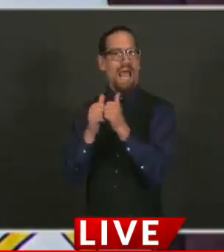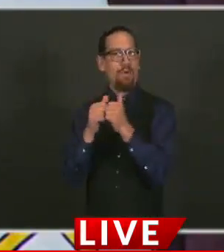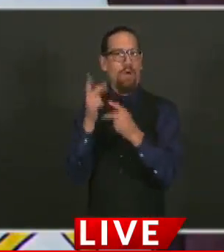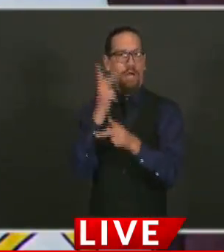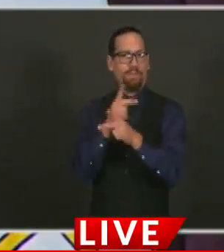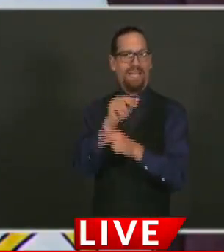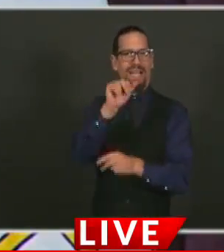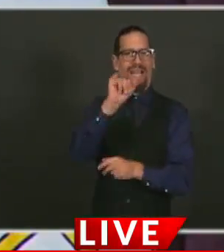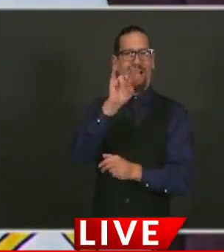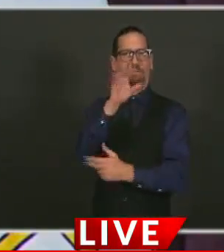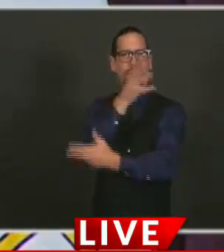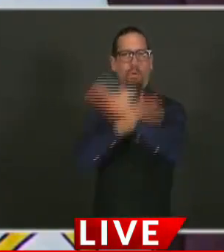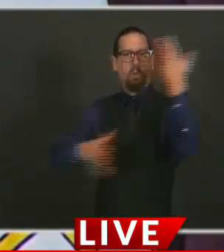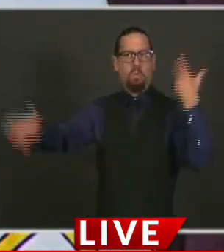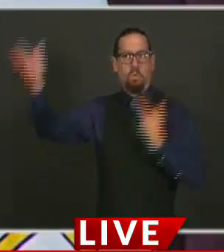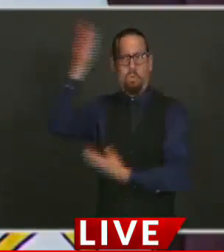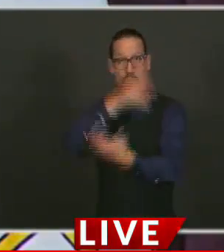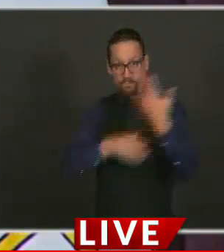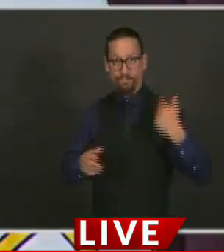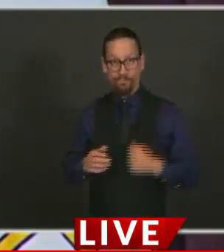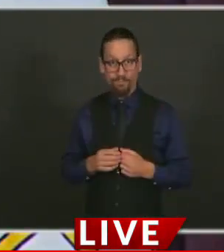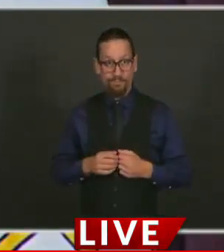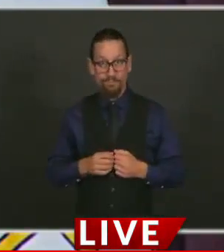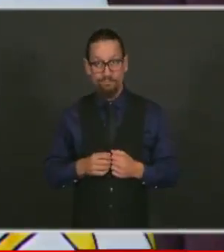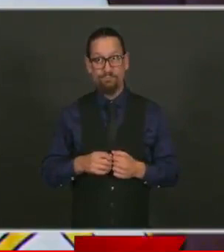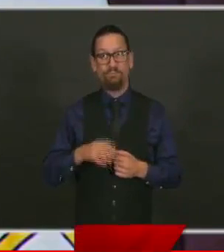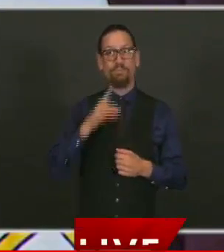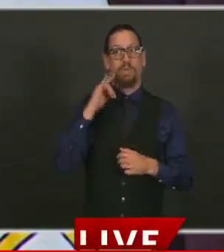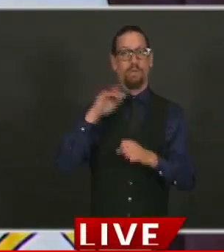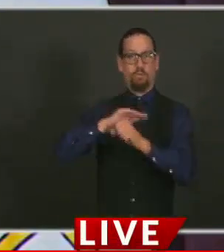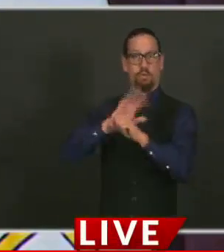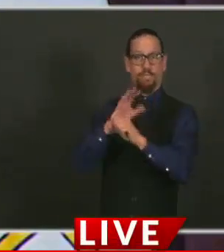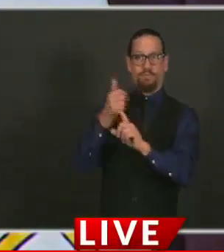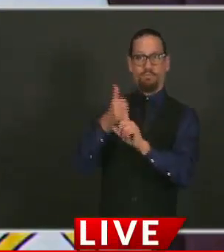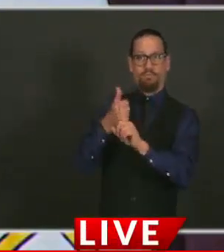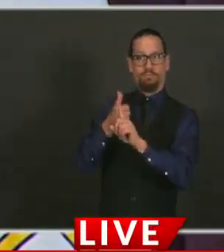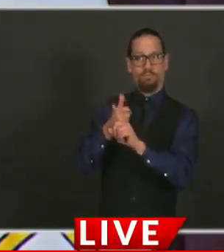ACHIEVE THAT.